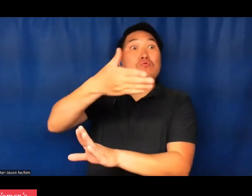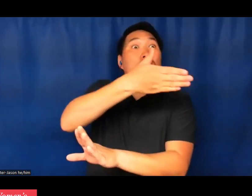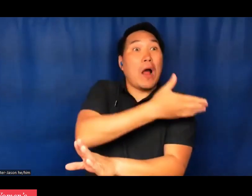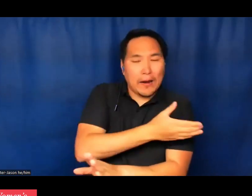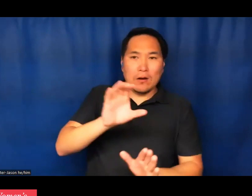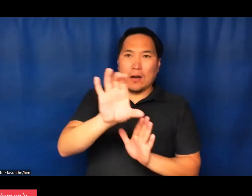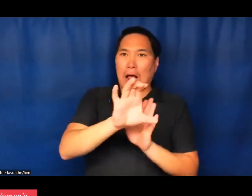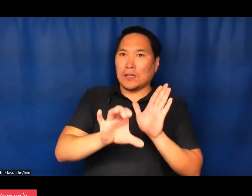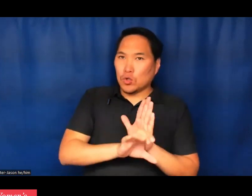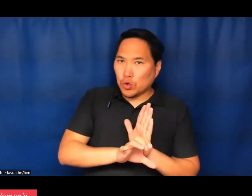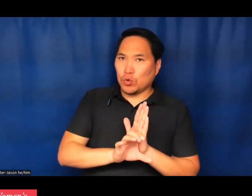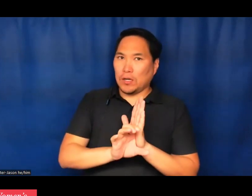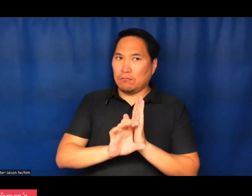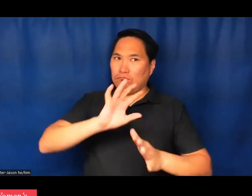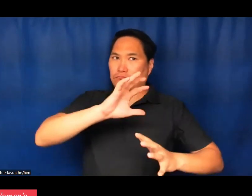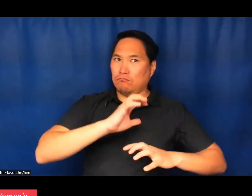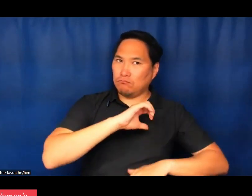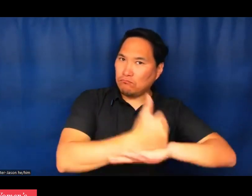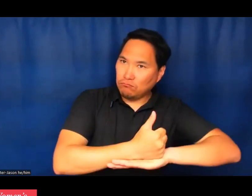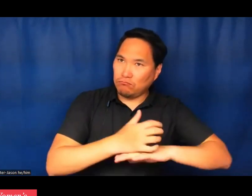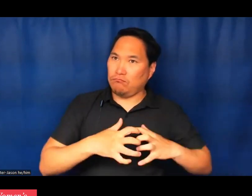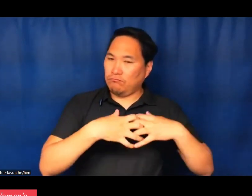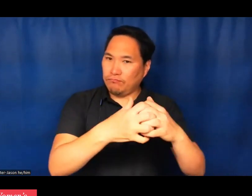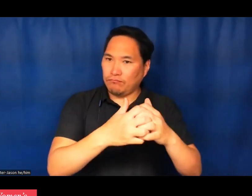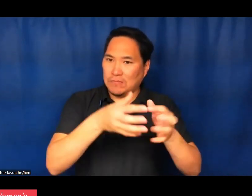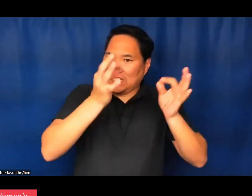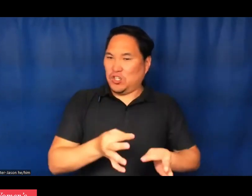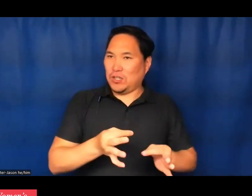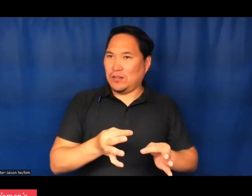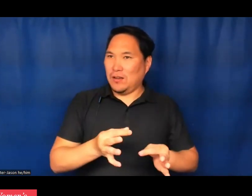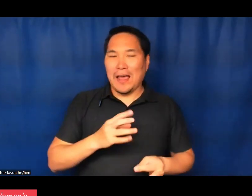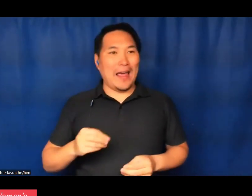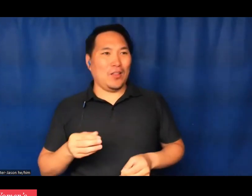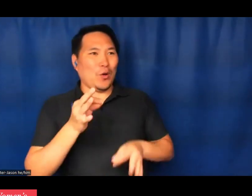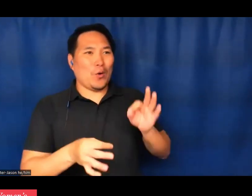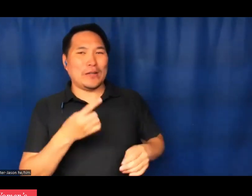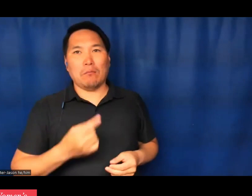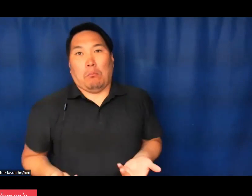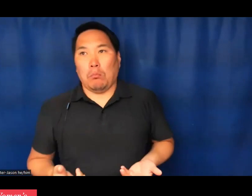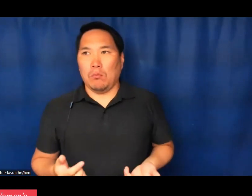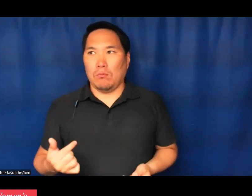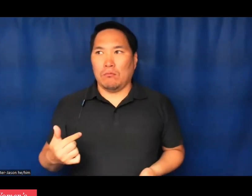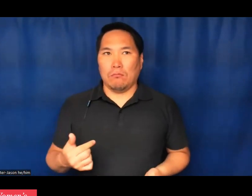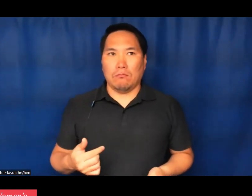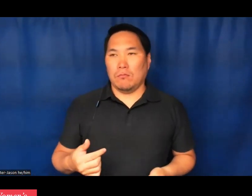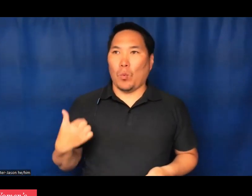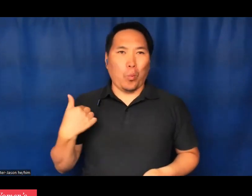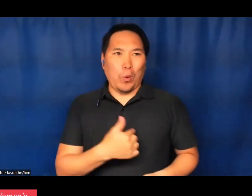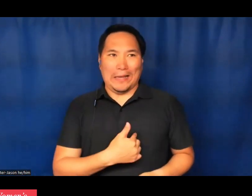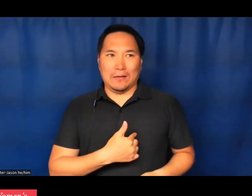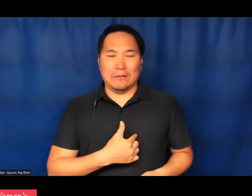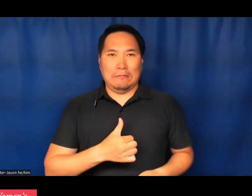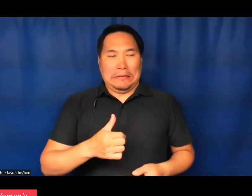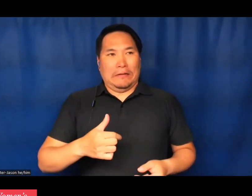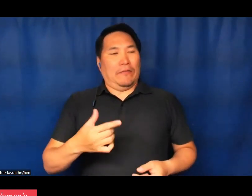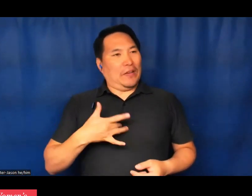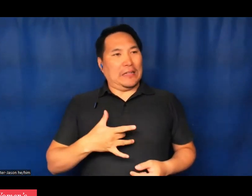And the Court's decision is frankly not well-taken and somewhat disingenuous.